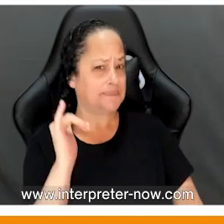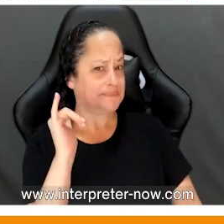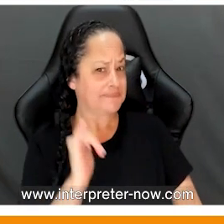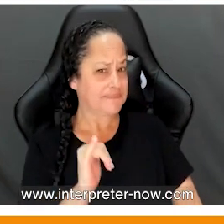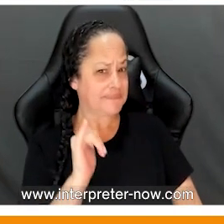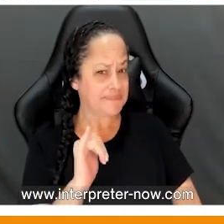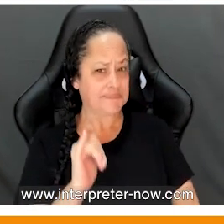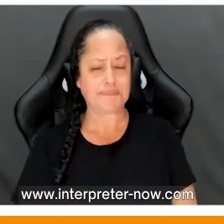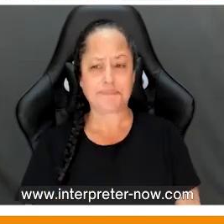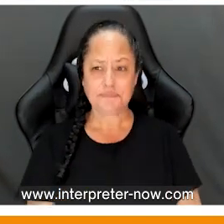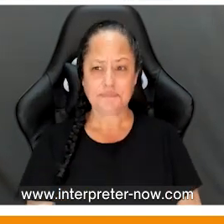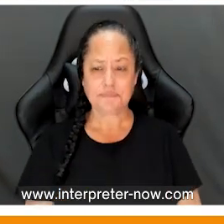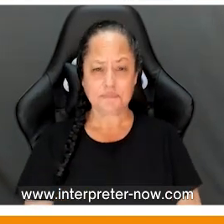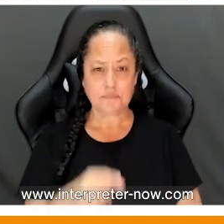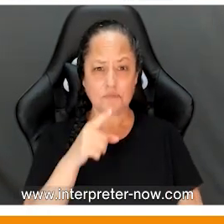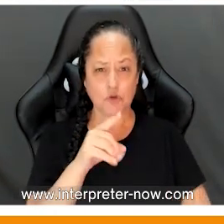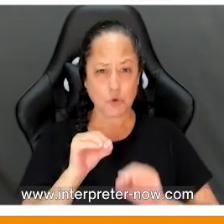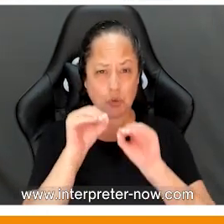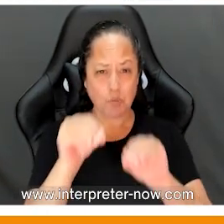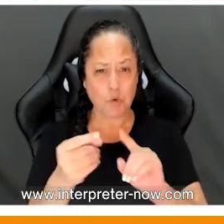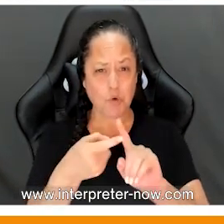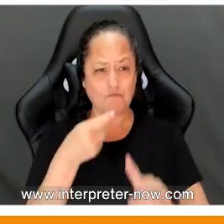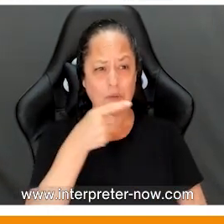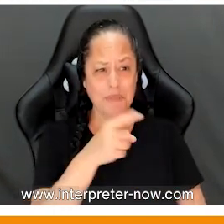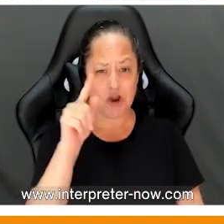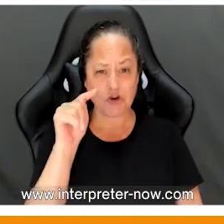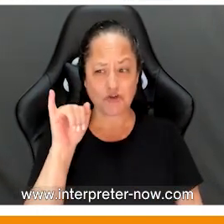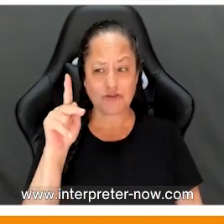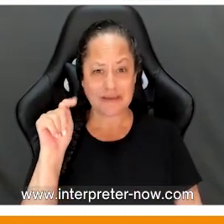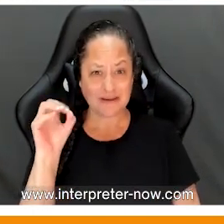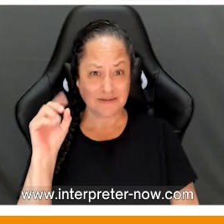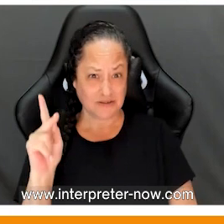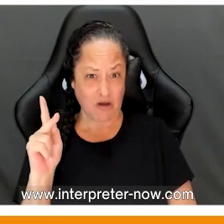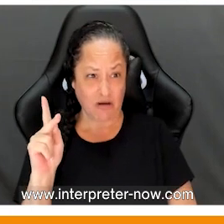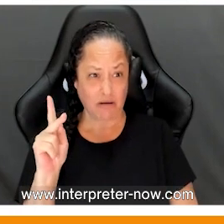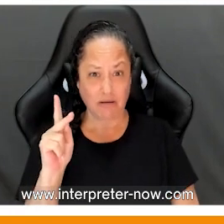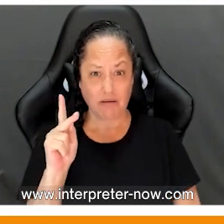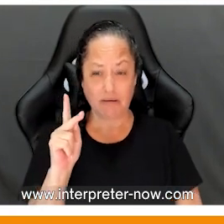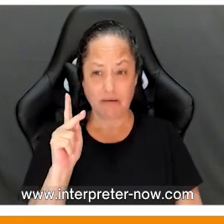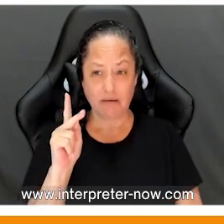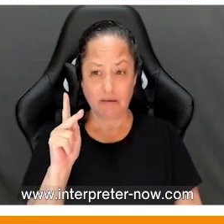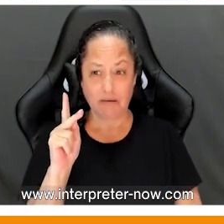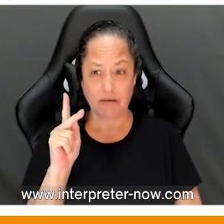You moved from there to TikTok?